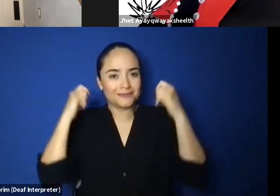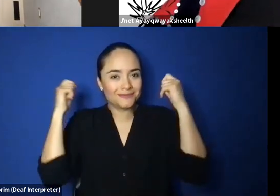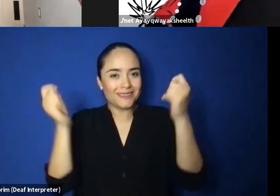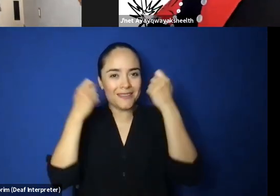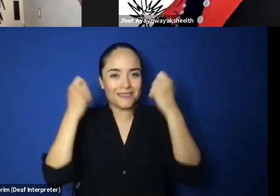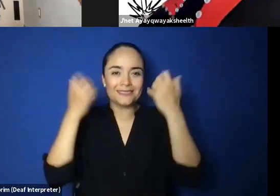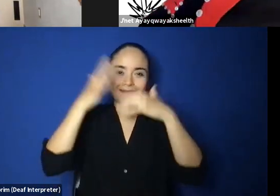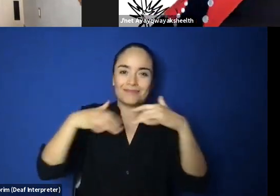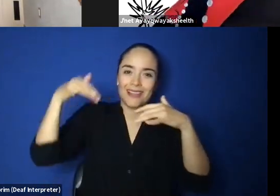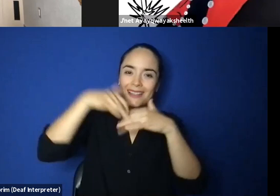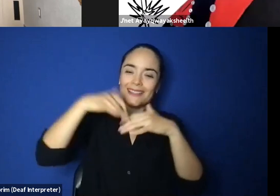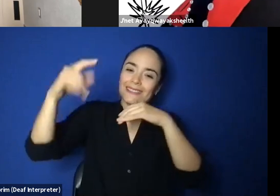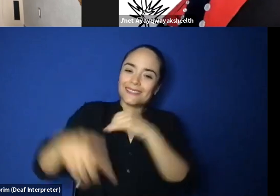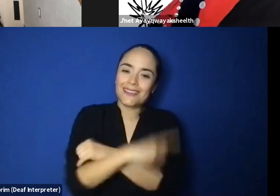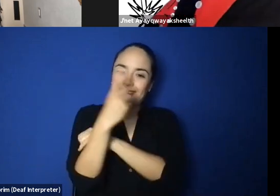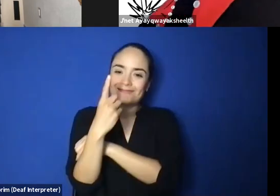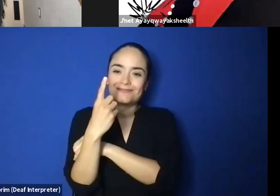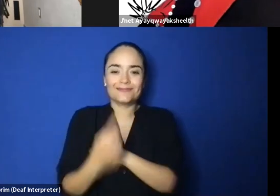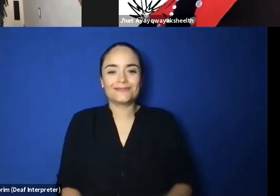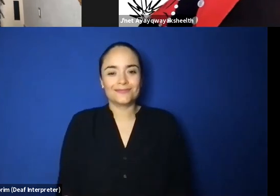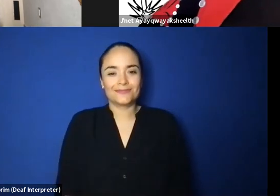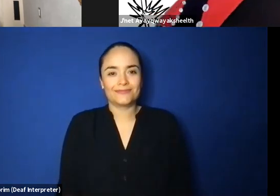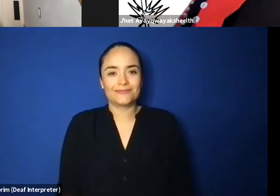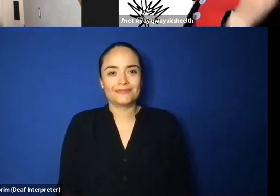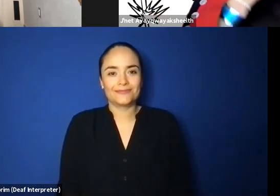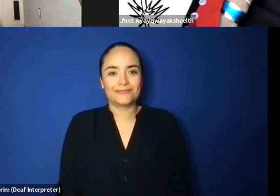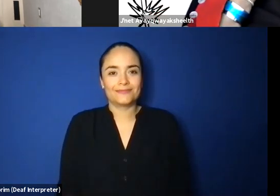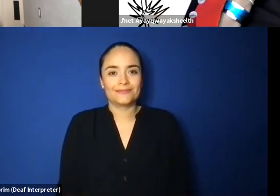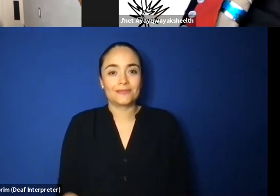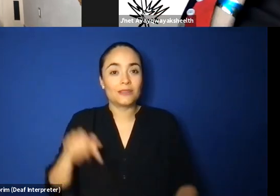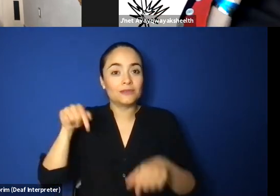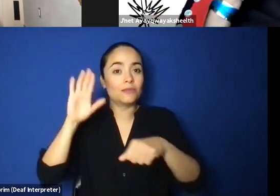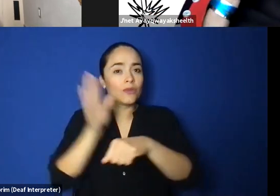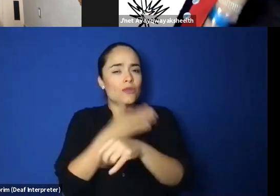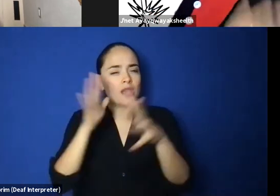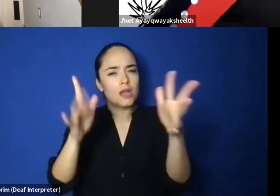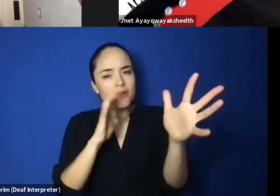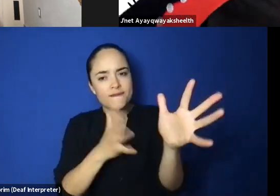think this song is faster. Yeah, we're gonna have a good intertribal, so this will be a good challenge.